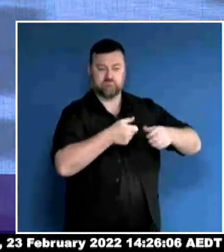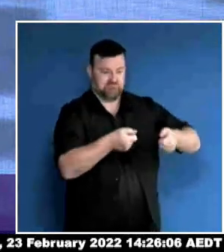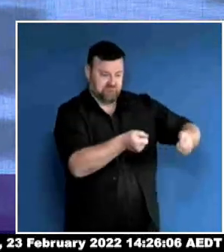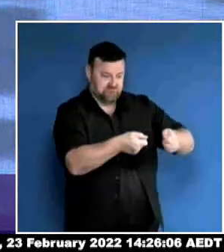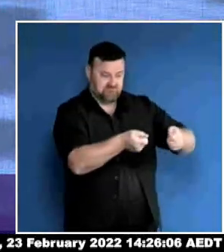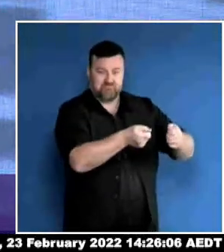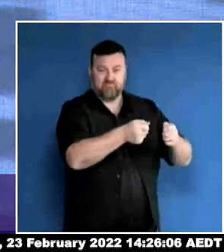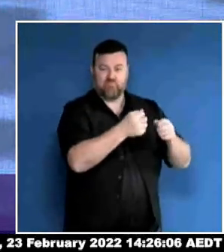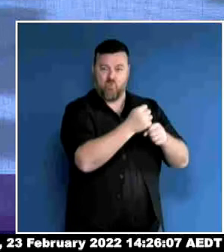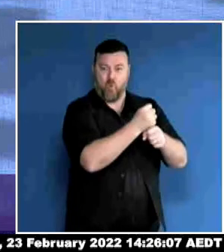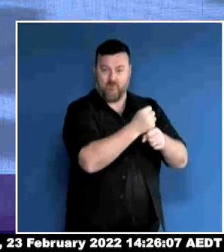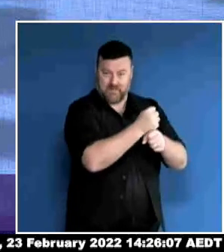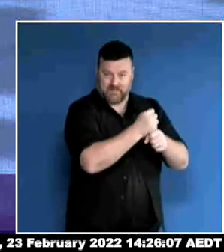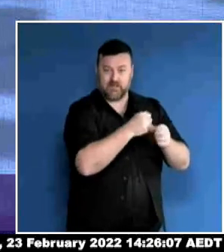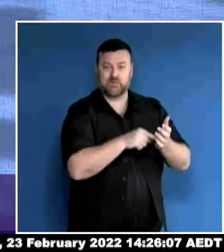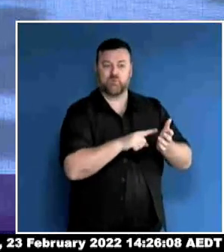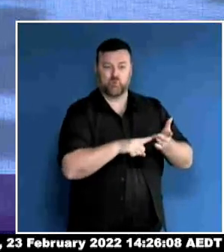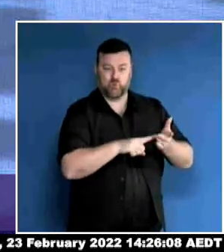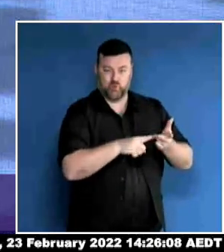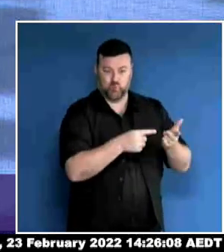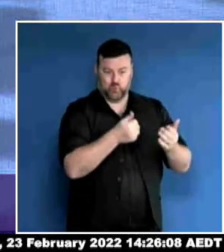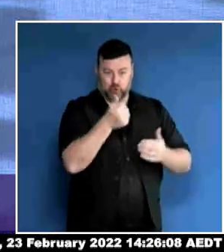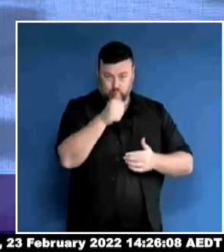So that was part of the work that you did. Is that right? MZIA: Yes.